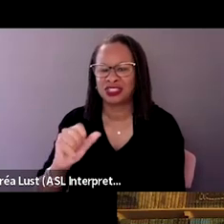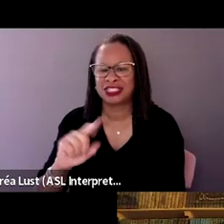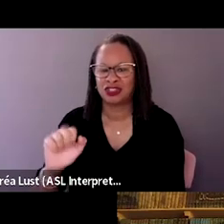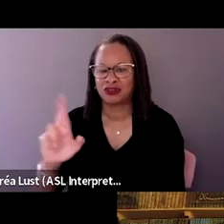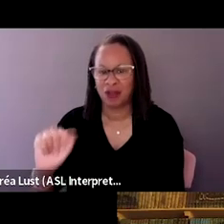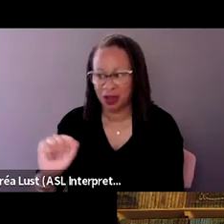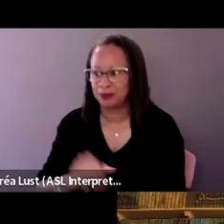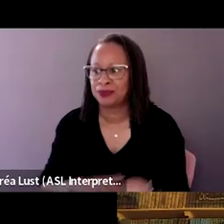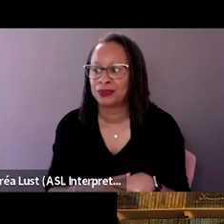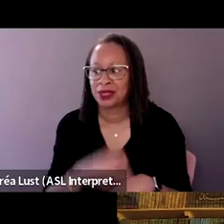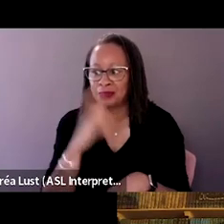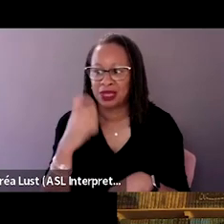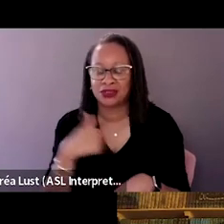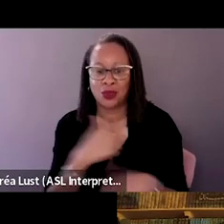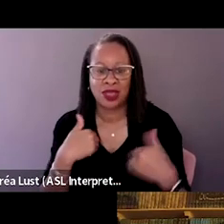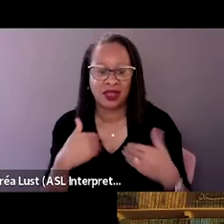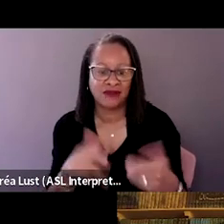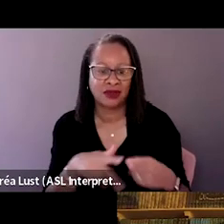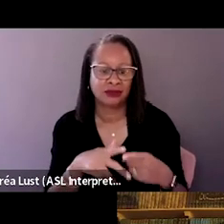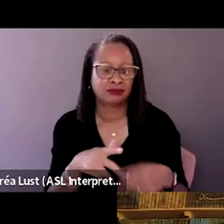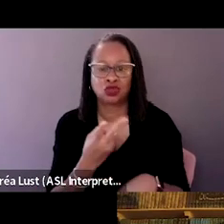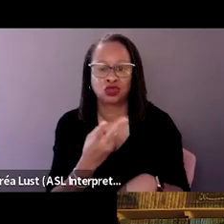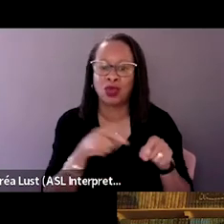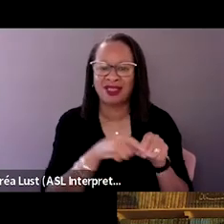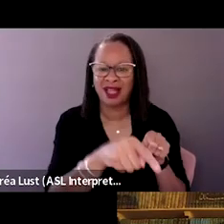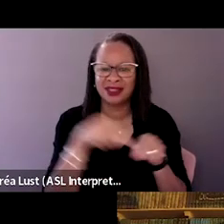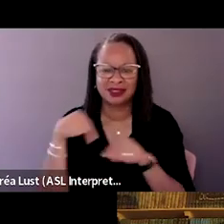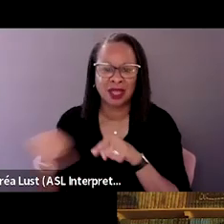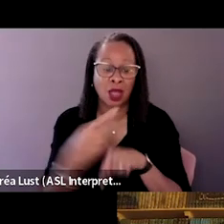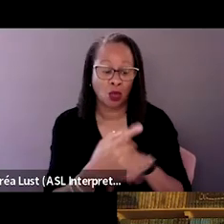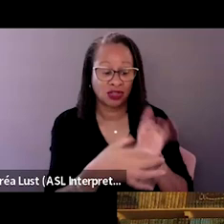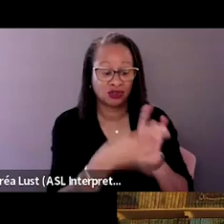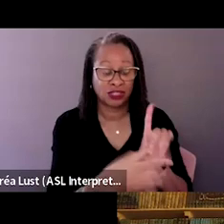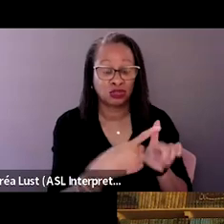Because we have two lines here, one of them is related to commissioning production.